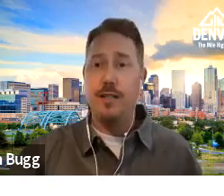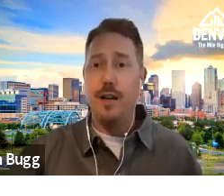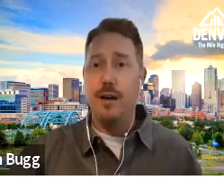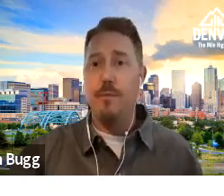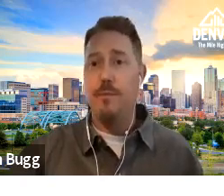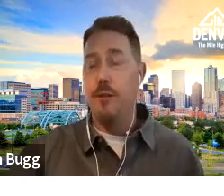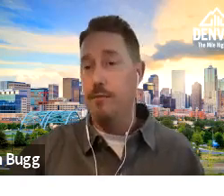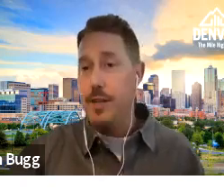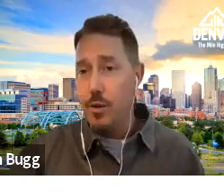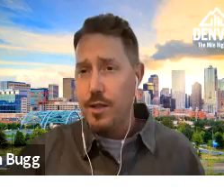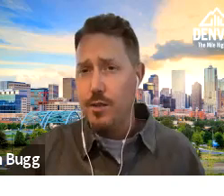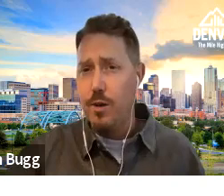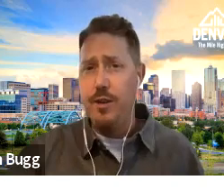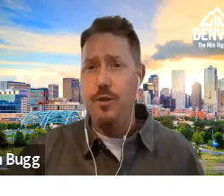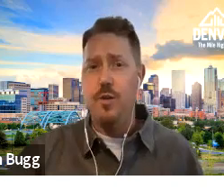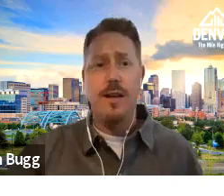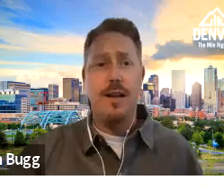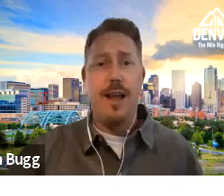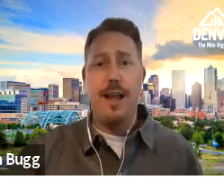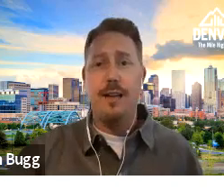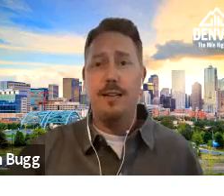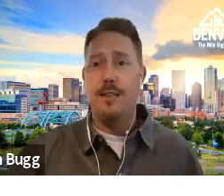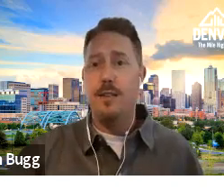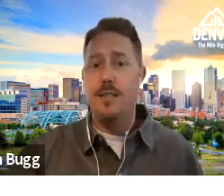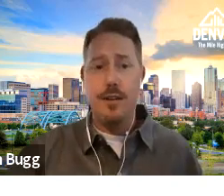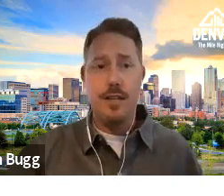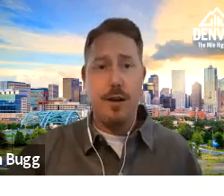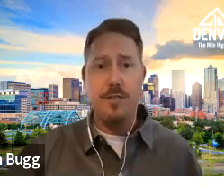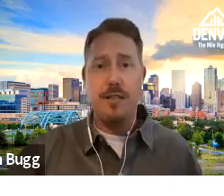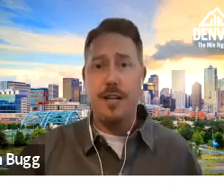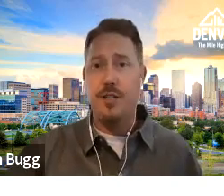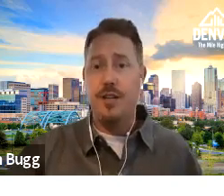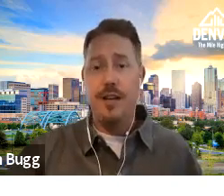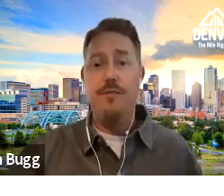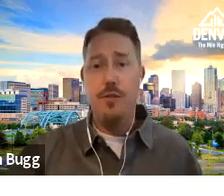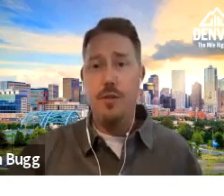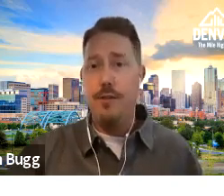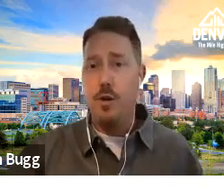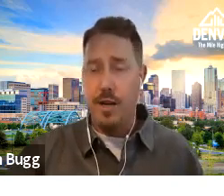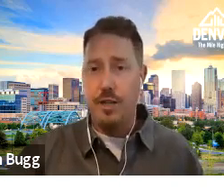some great resources with you and during the presentation if you do have a question